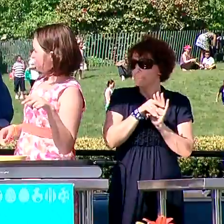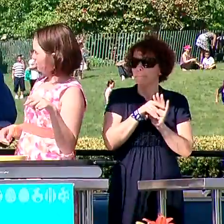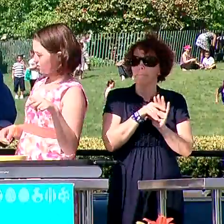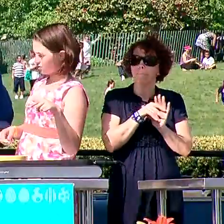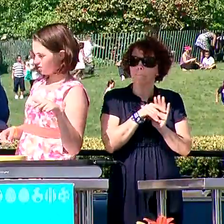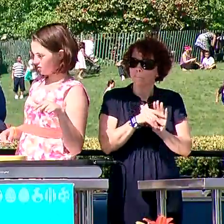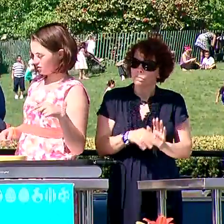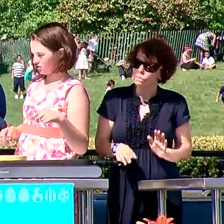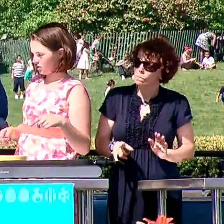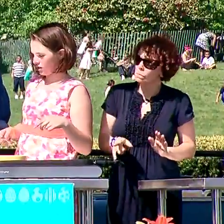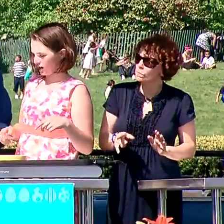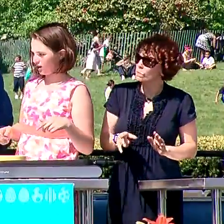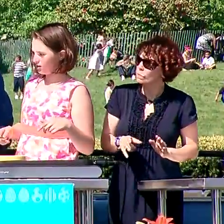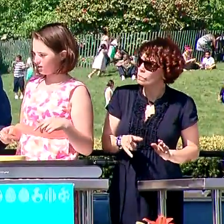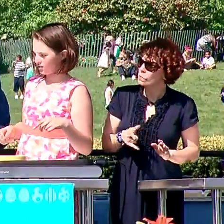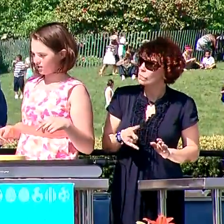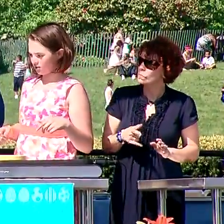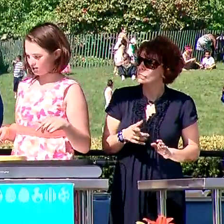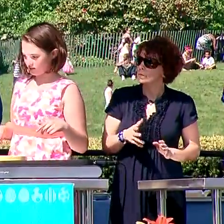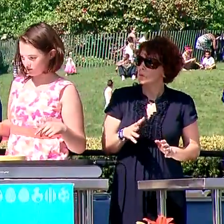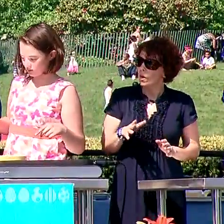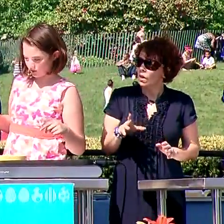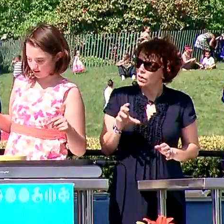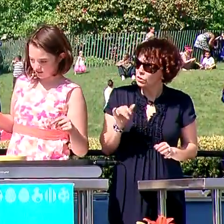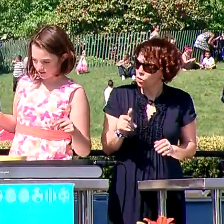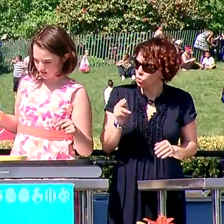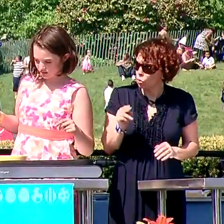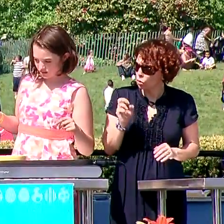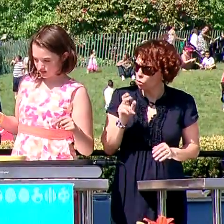Carla Hall: It's sautéed, but it's -- so what we're going to do is put this in here.